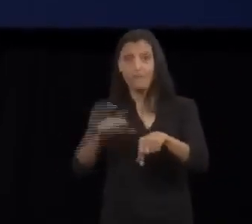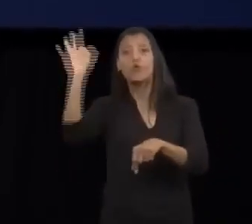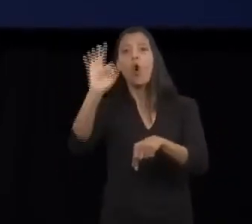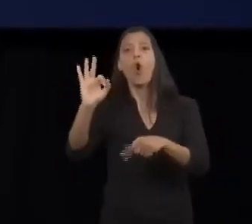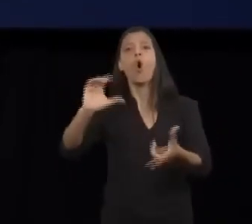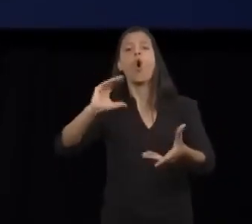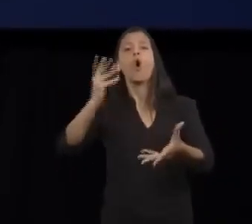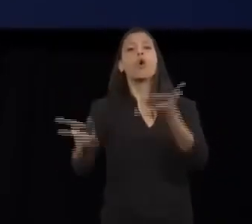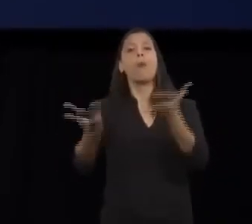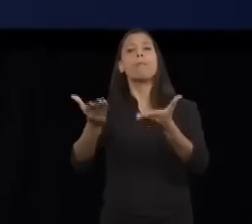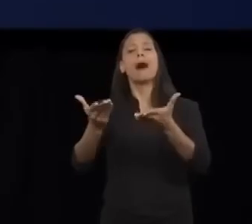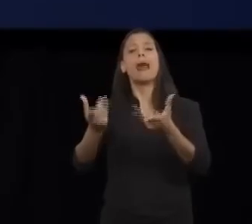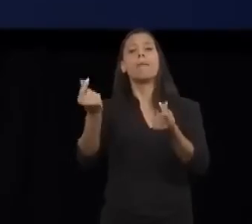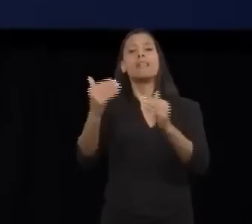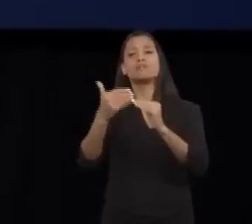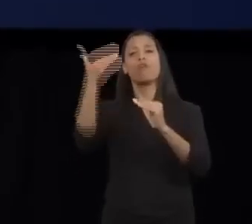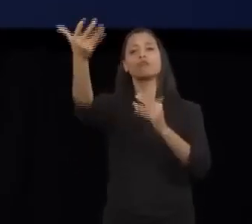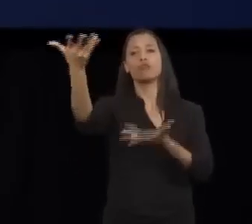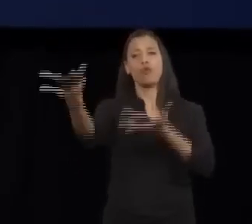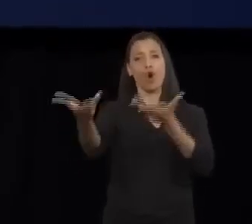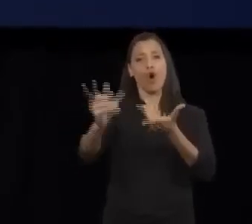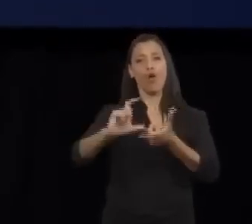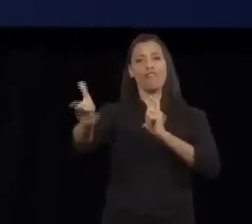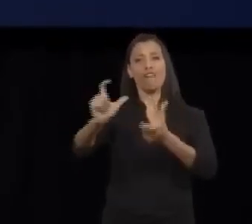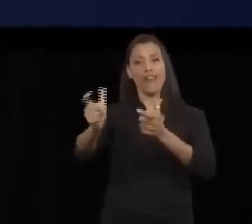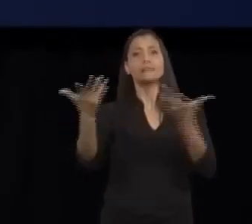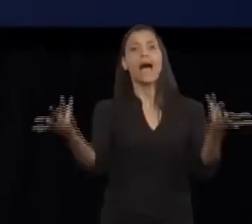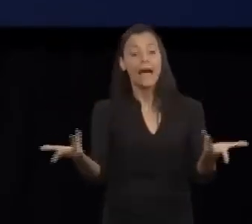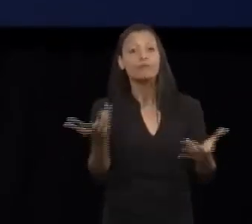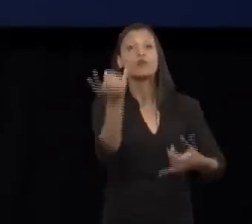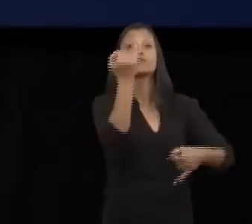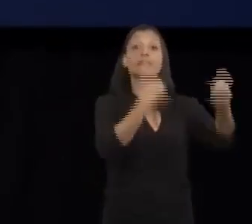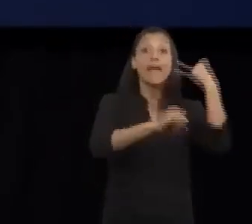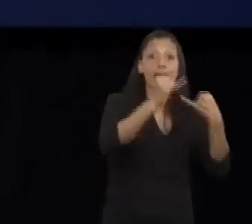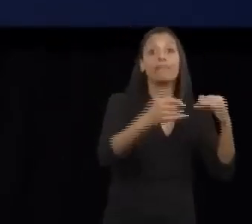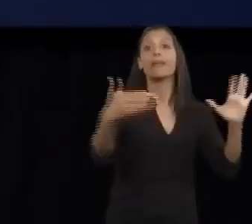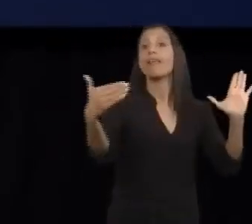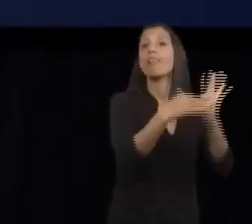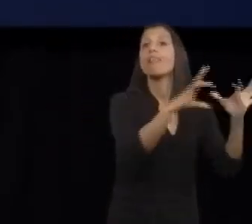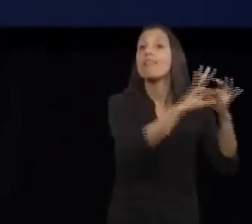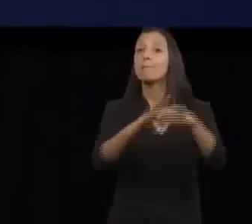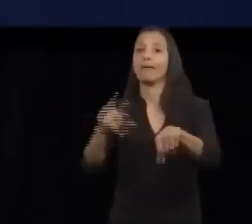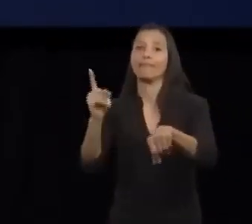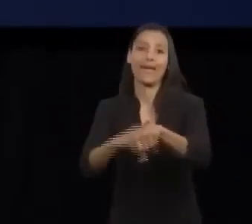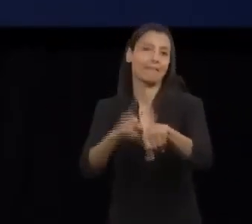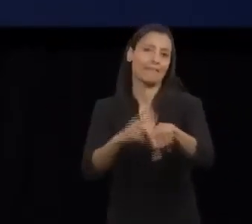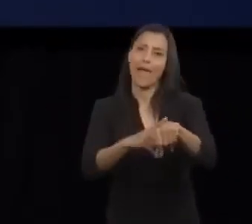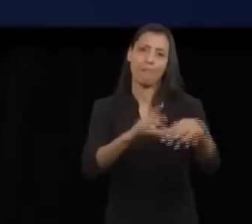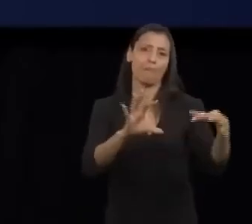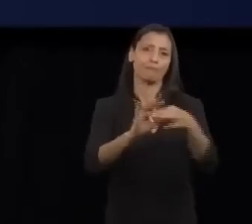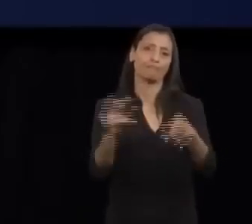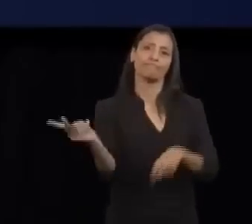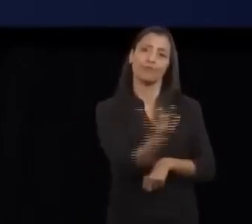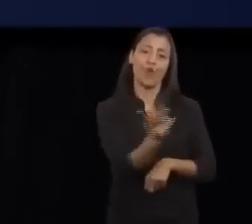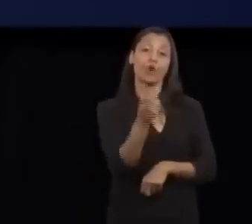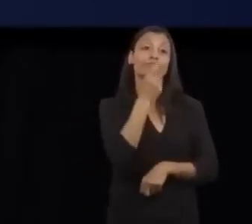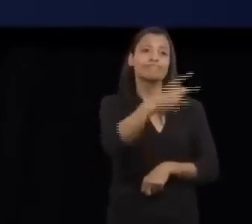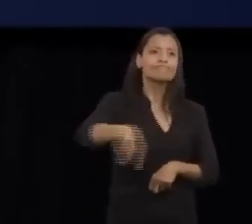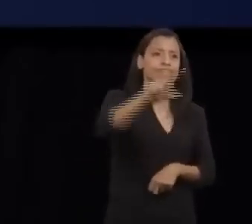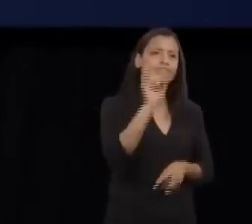Therefore, the interest rate has to do with the existence of time. Those who are used to looking at models of intertemporal characteristics,